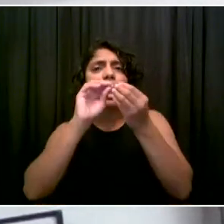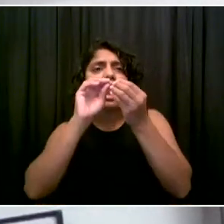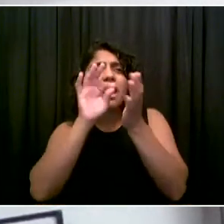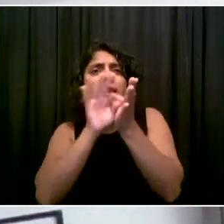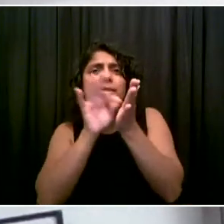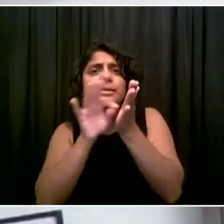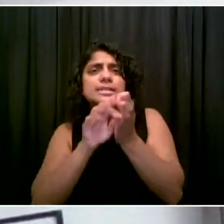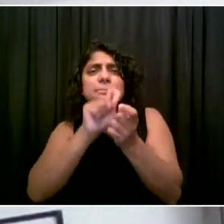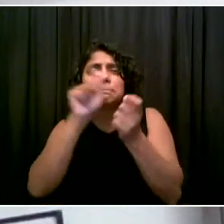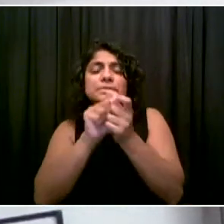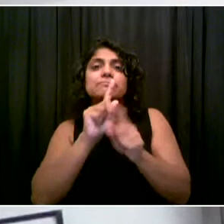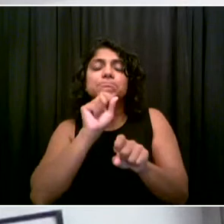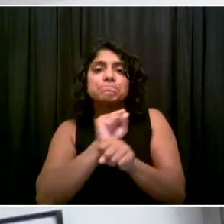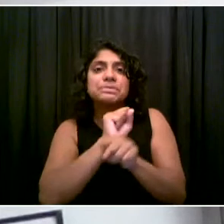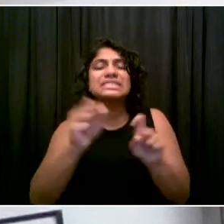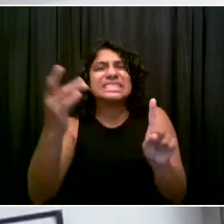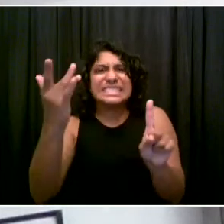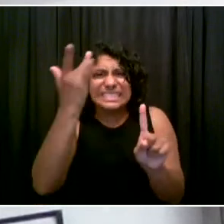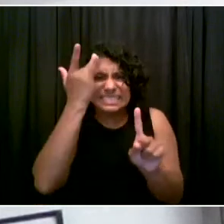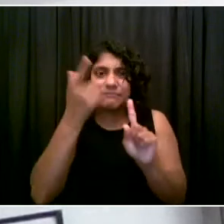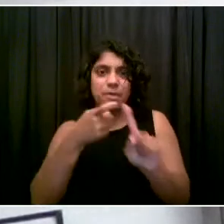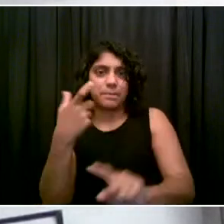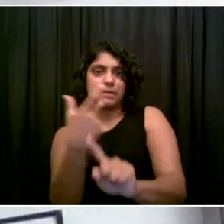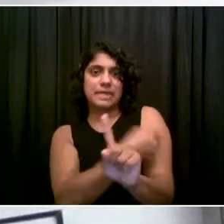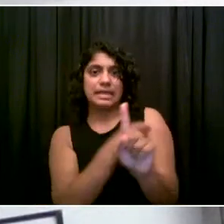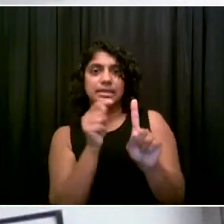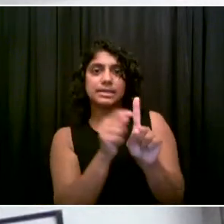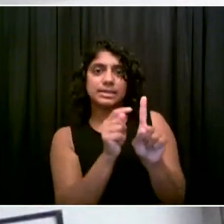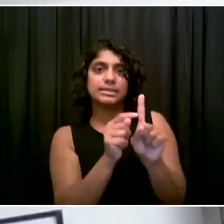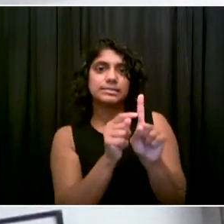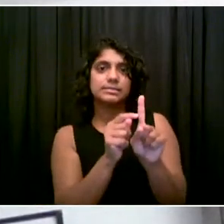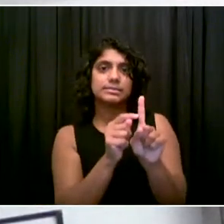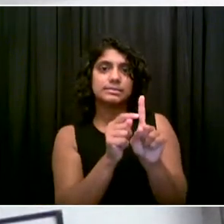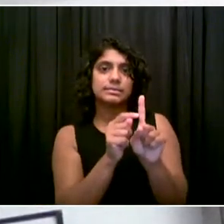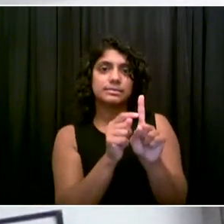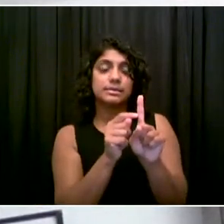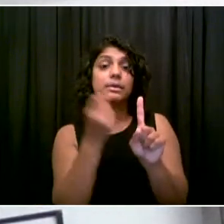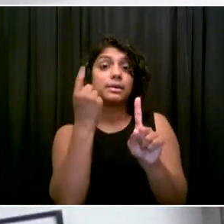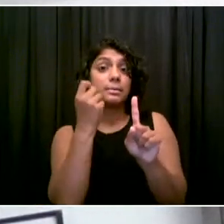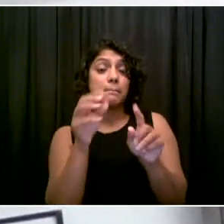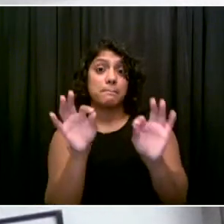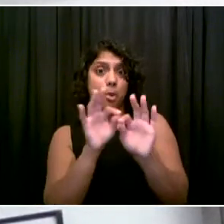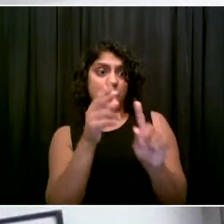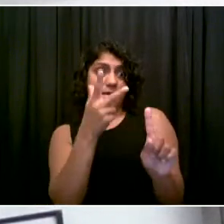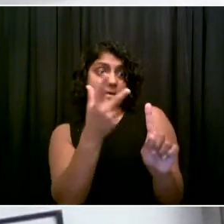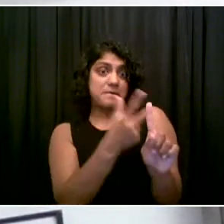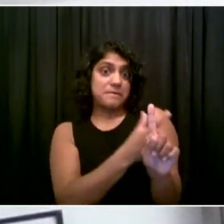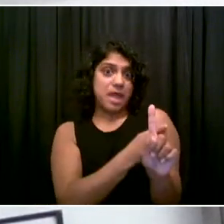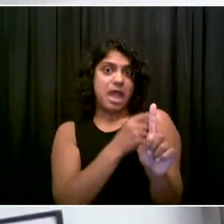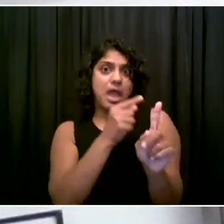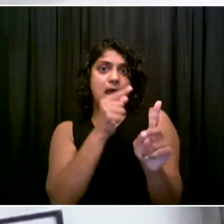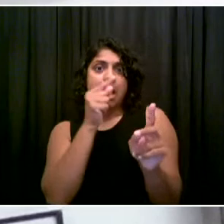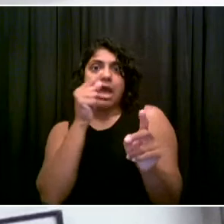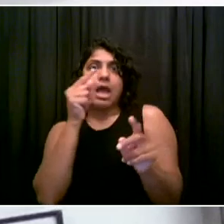ALIVE, SAVING LIVES AND SO WE WANT TO KEEP PUSHING ON THE VACCINATIONS.